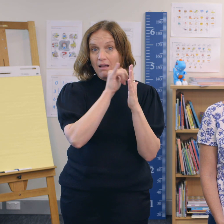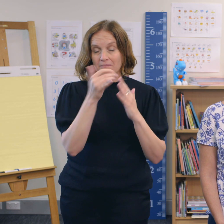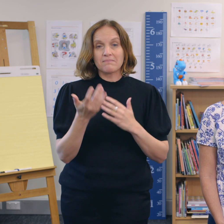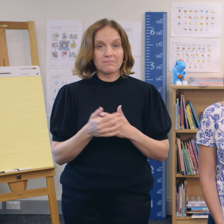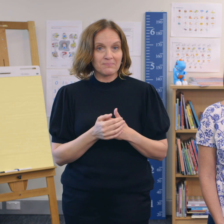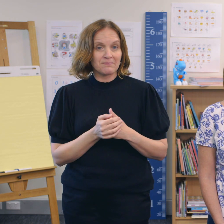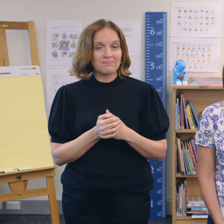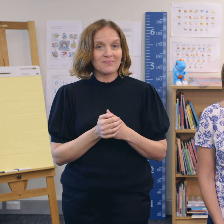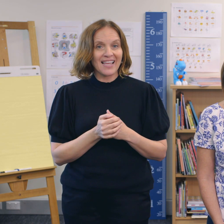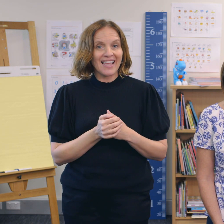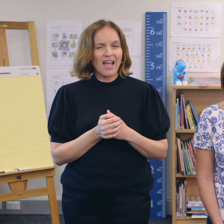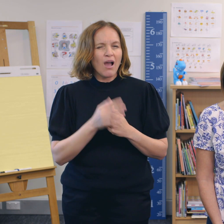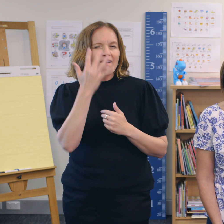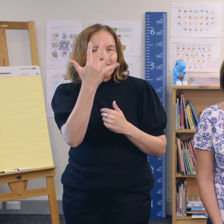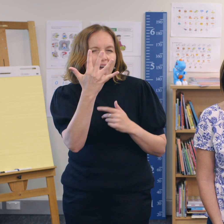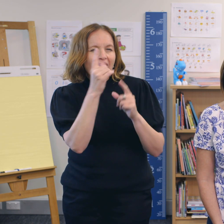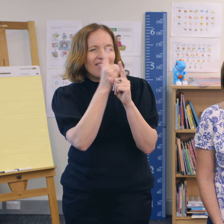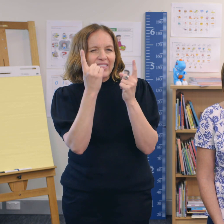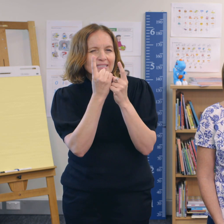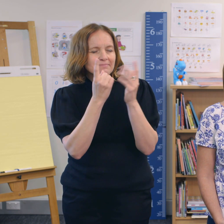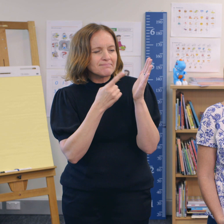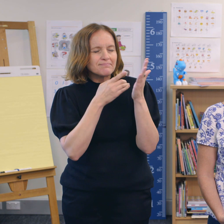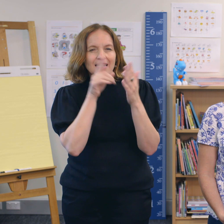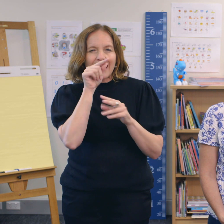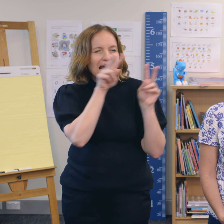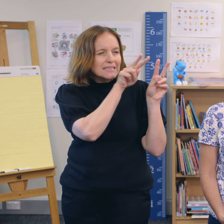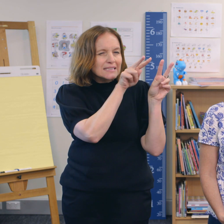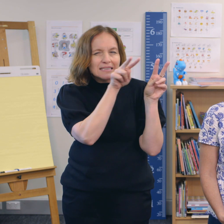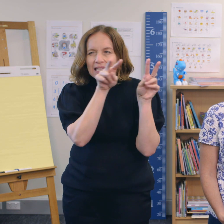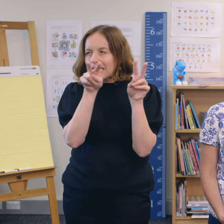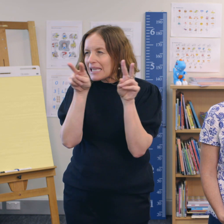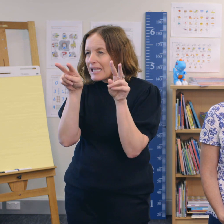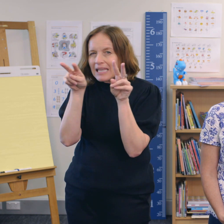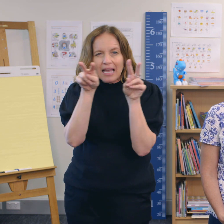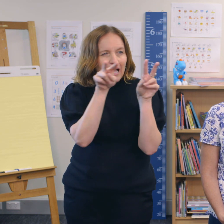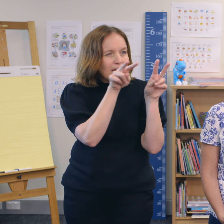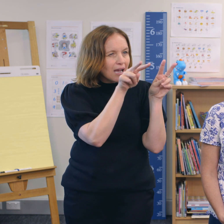Now, what are five things that you can see?